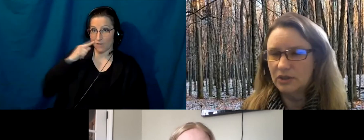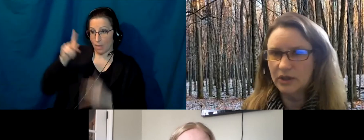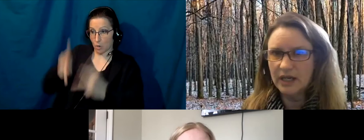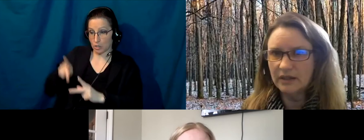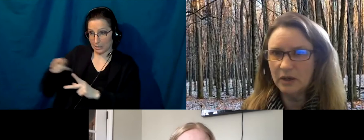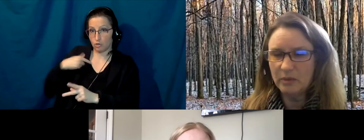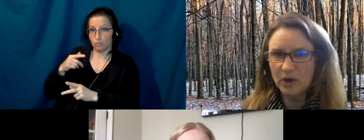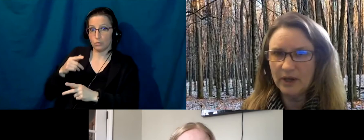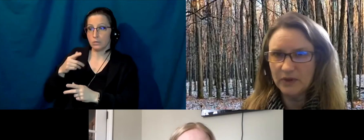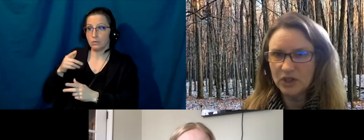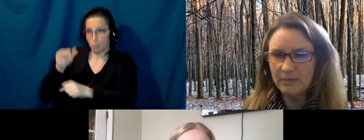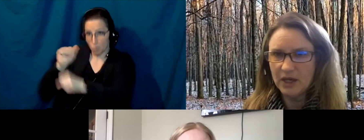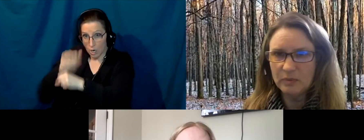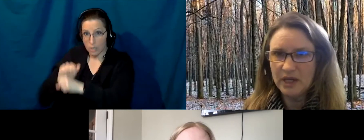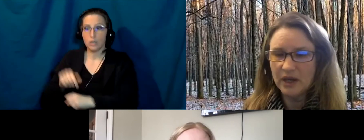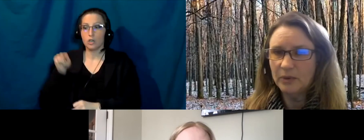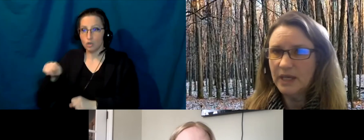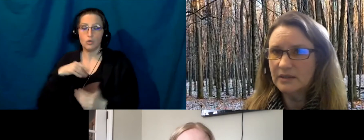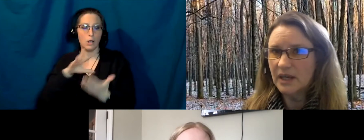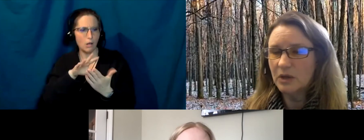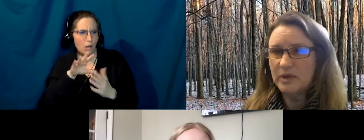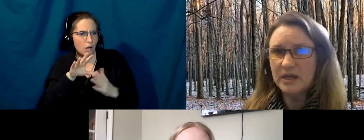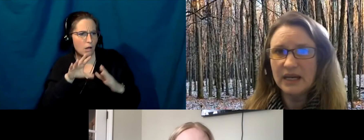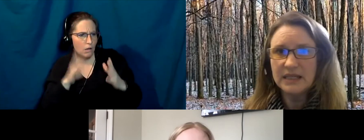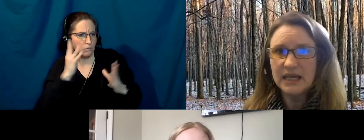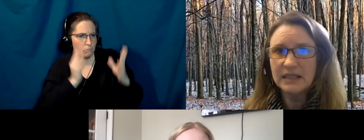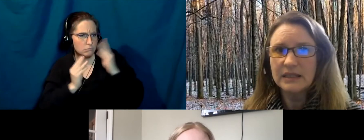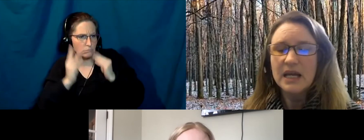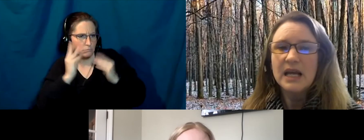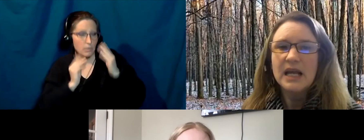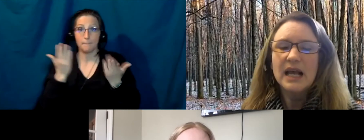learning a little bit more about the job. It could be a couple weeks, it could be in 90 days and then